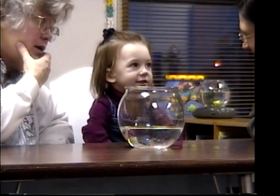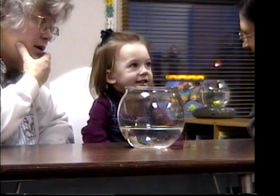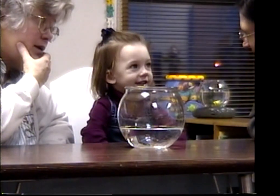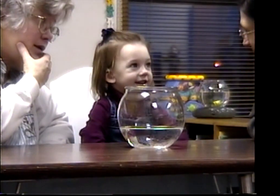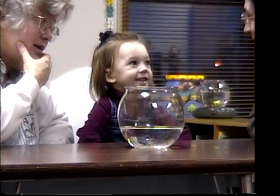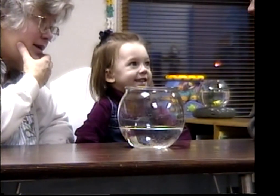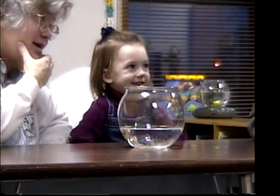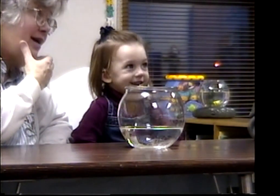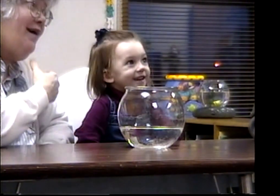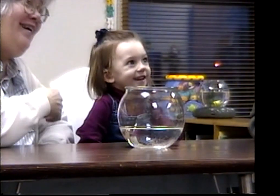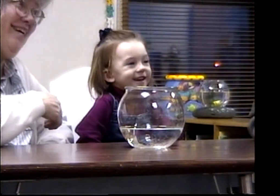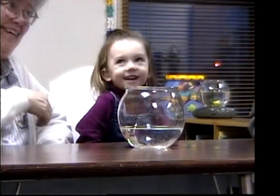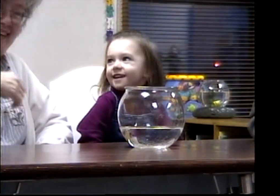"Fishies." "Yeah!"